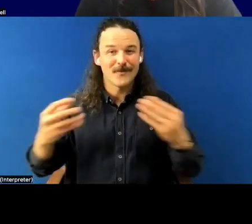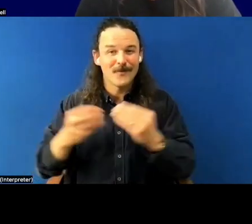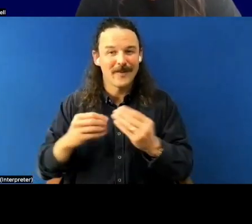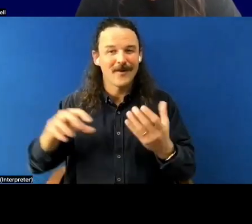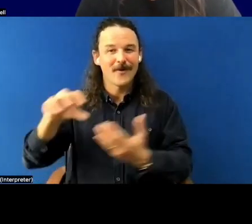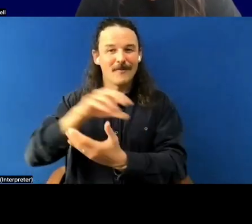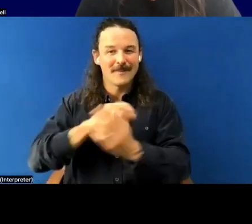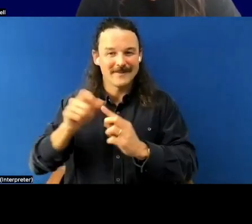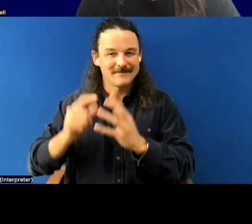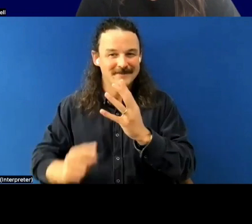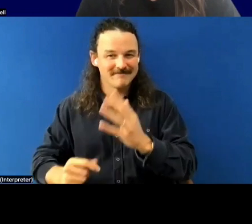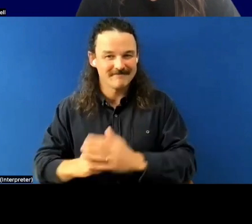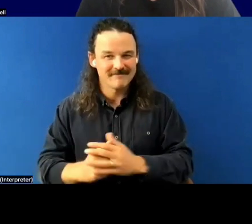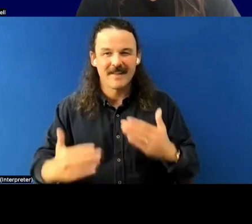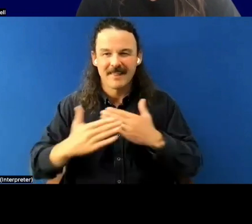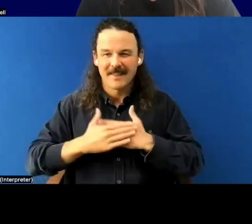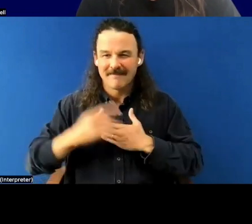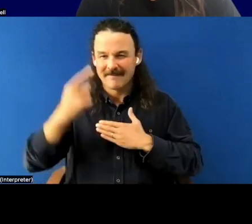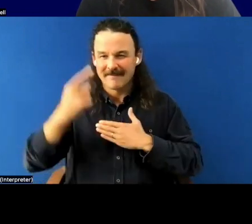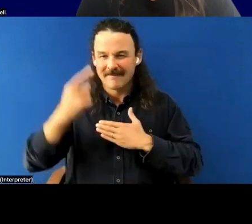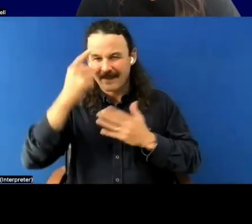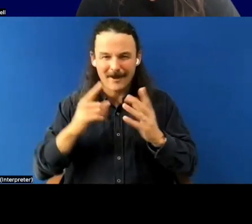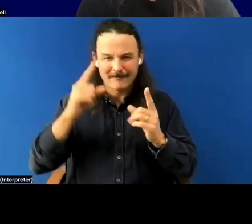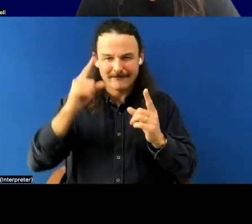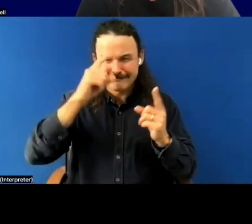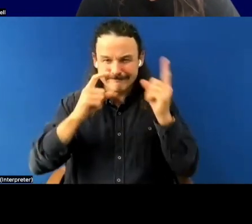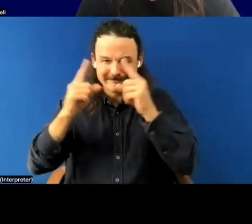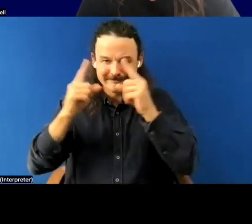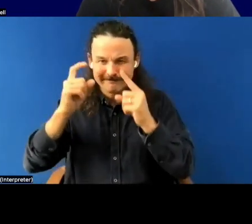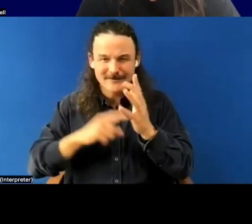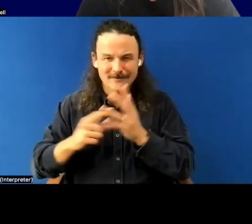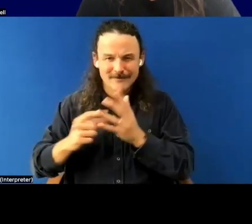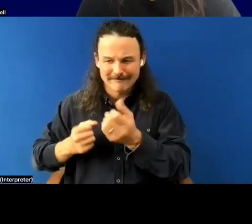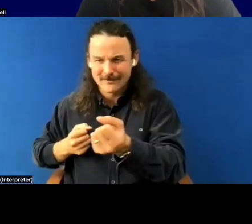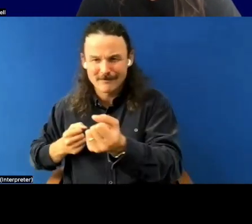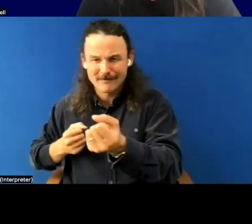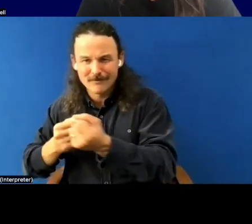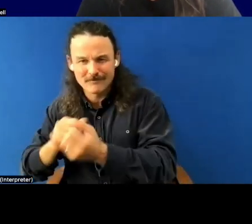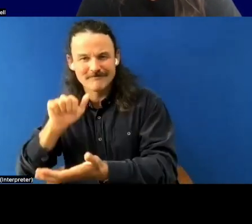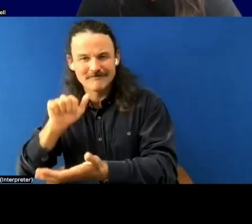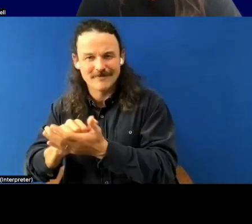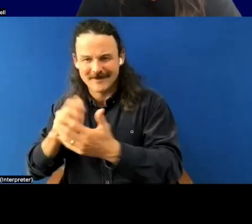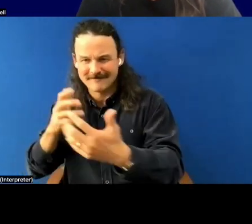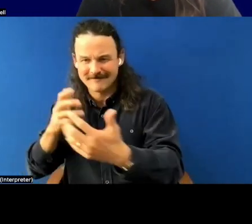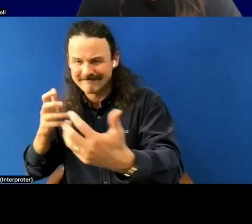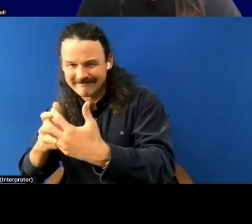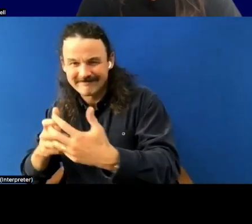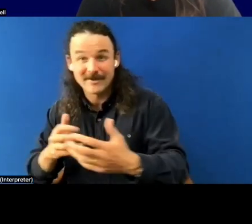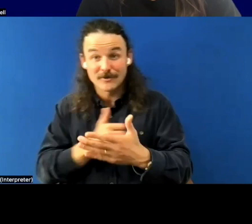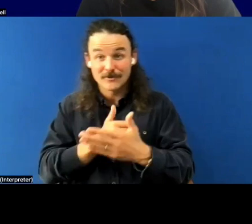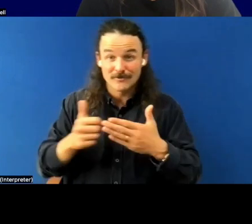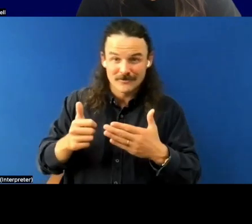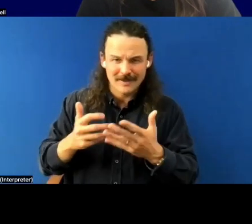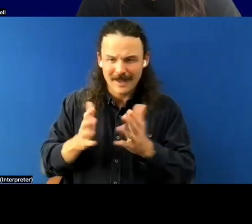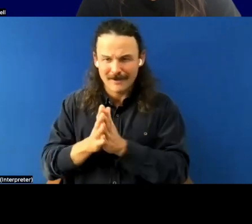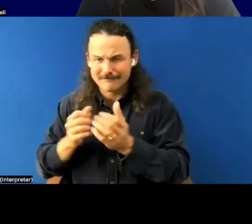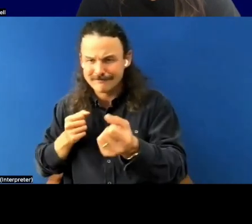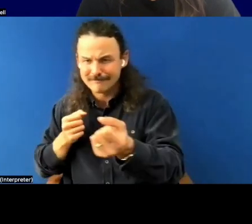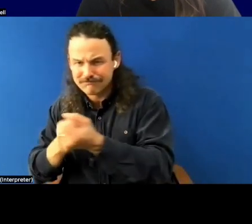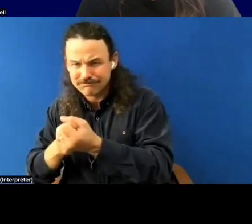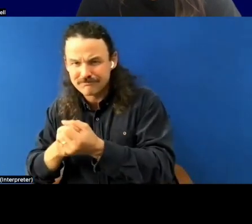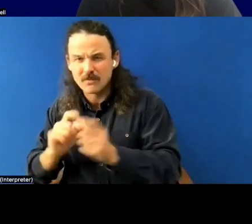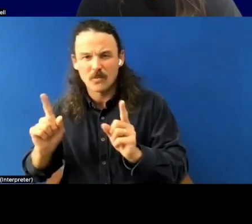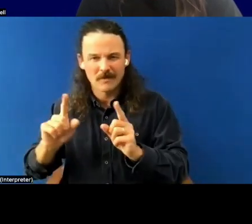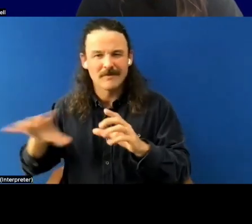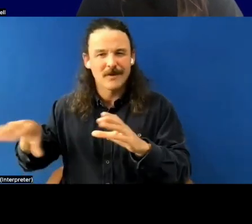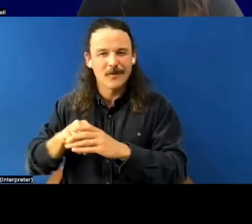creative ways to support their unique needs which usually almost always include sensory disability.